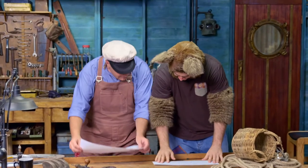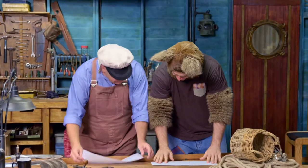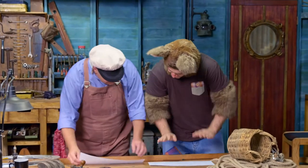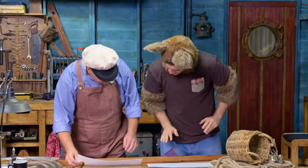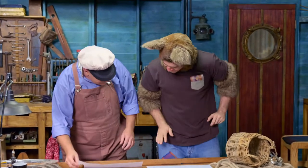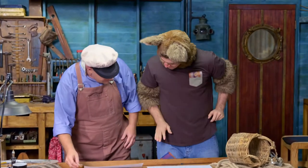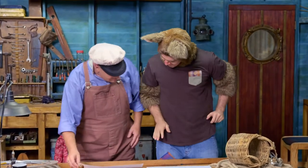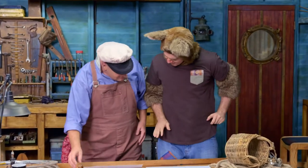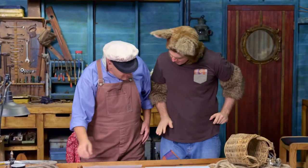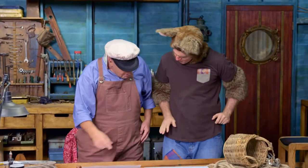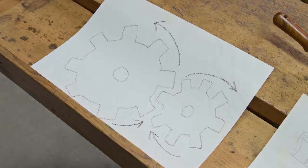Oh. Hmm.